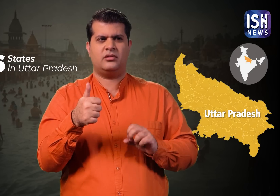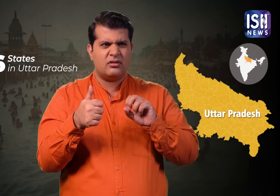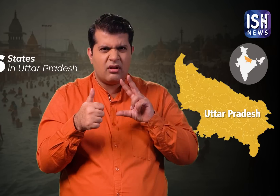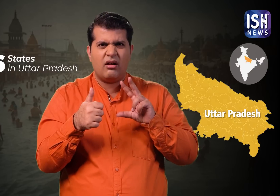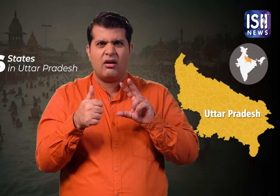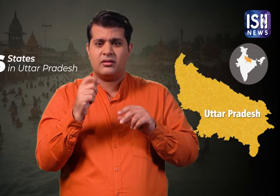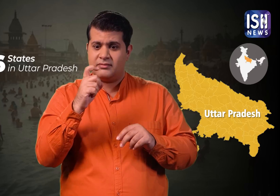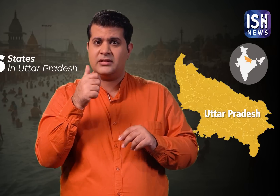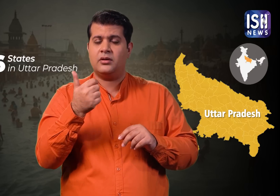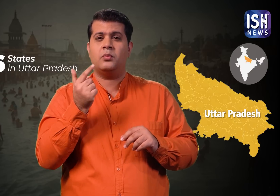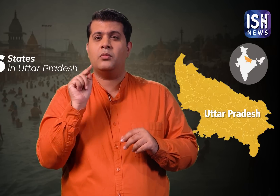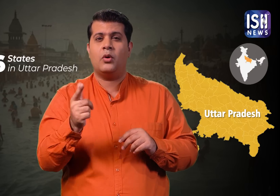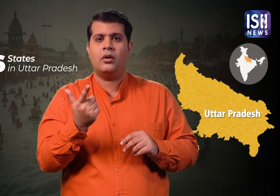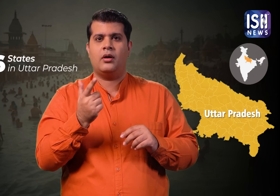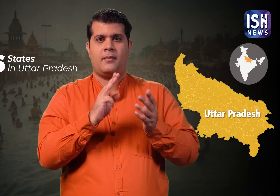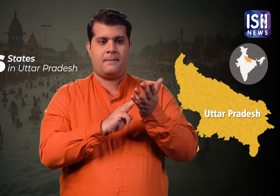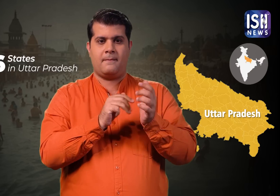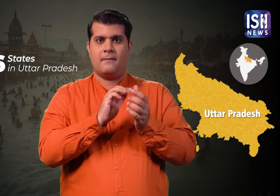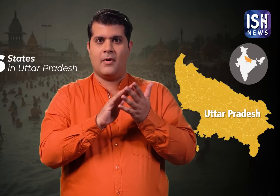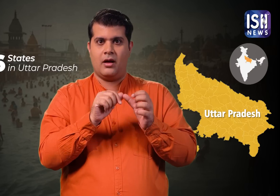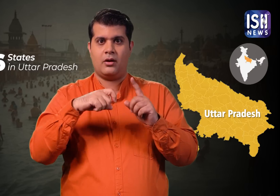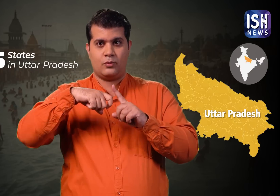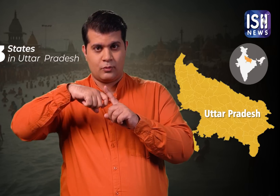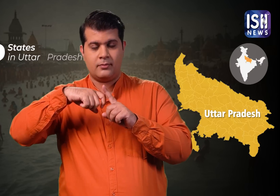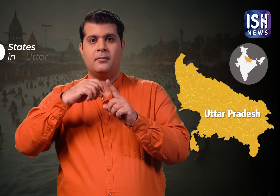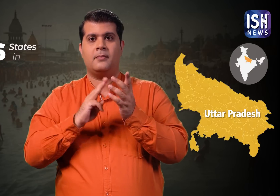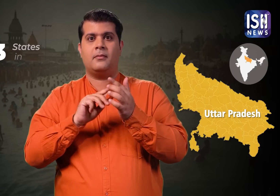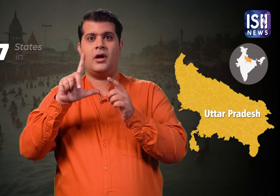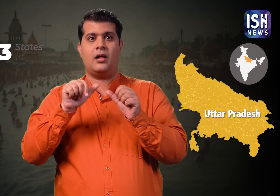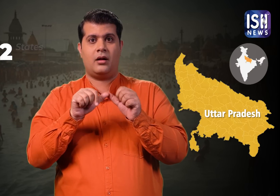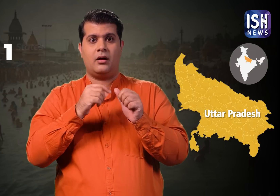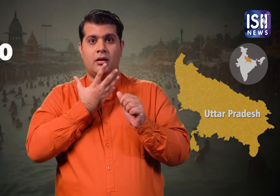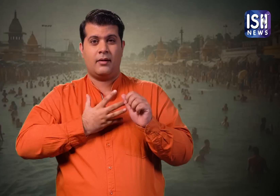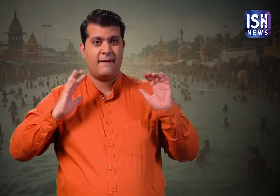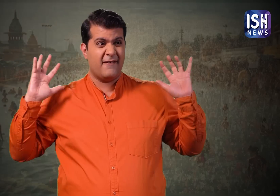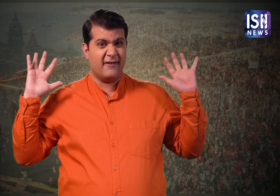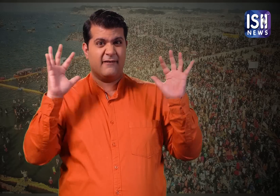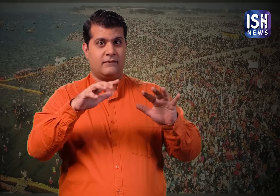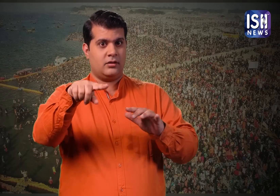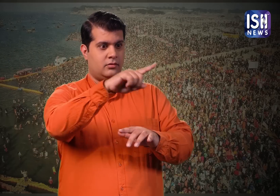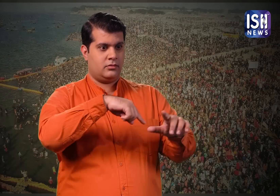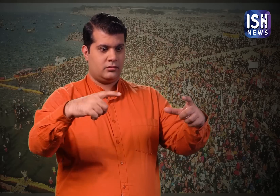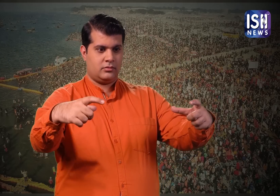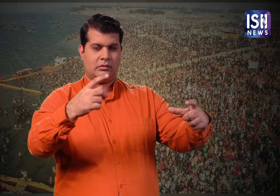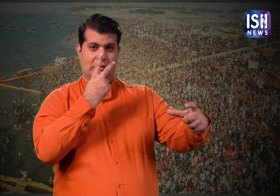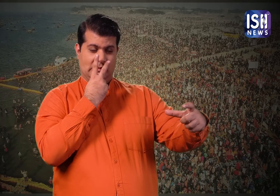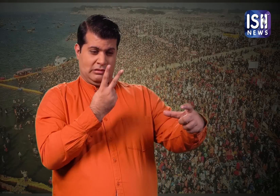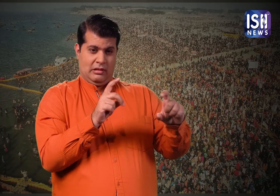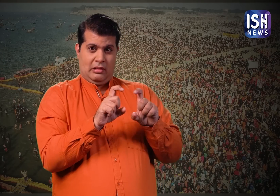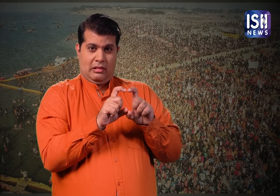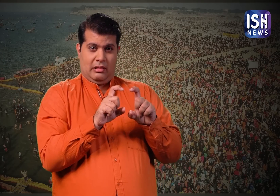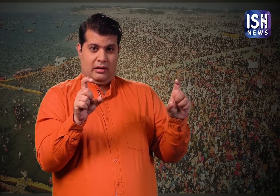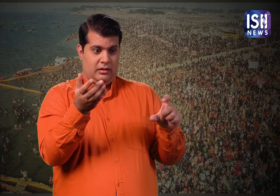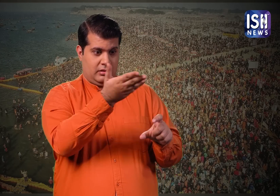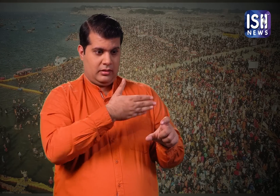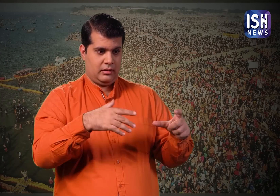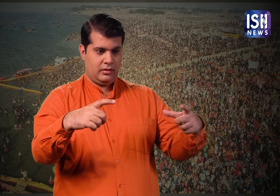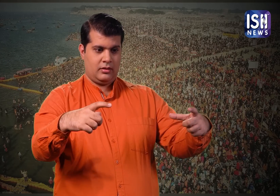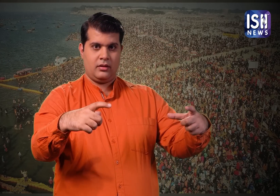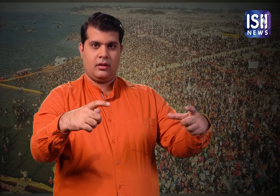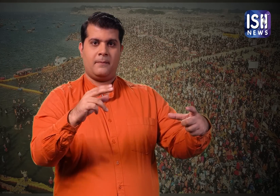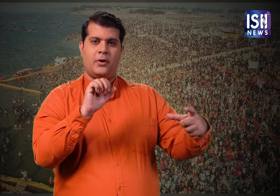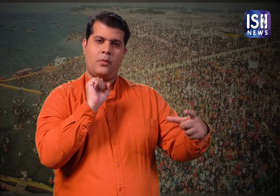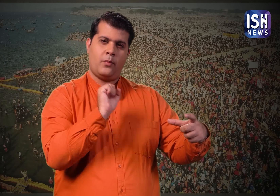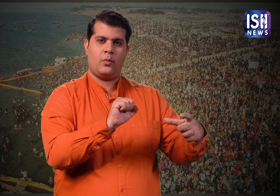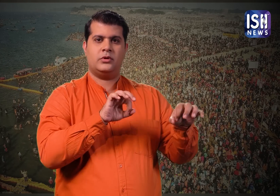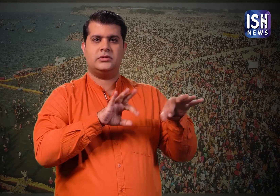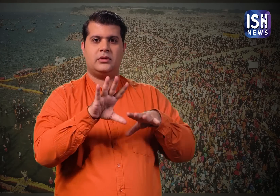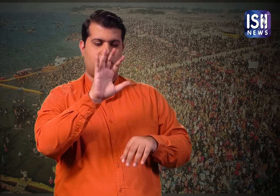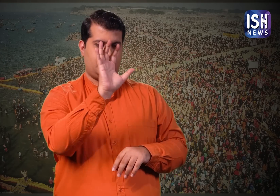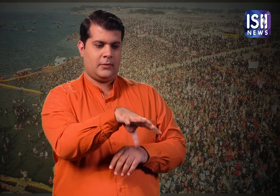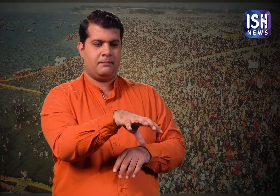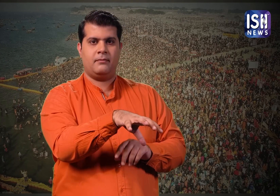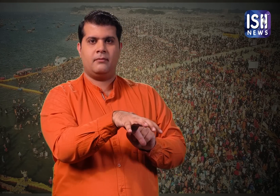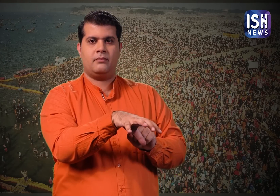Surprising! This is because the government has made a temporary city for all the Sadhus and other attending the Kumbh Mela.